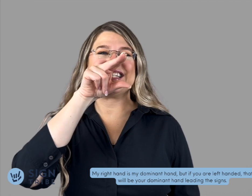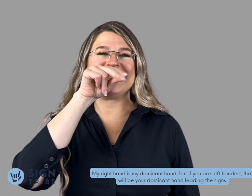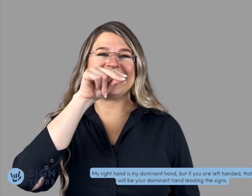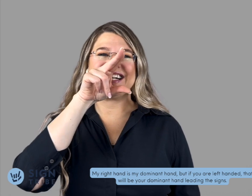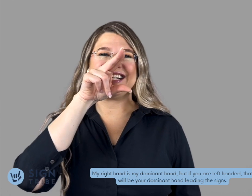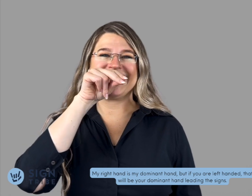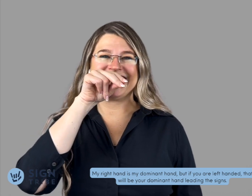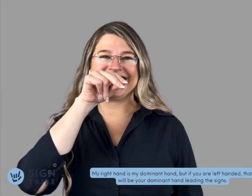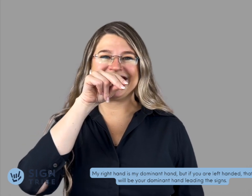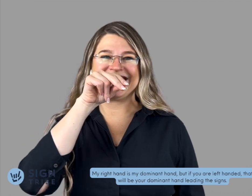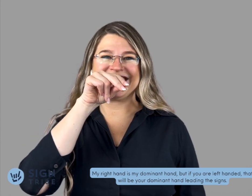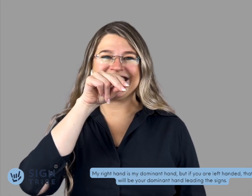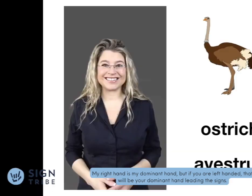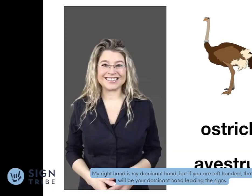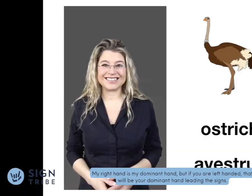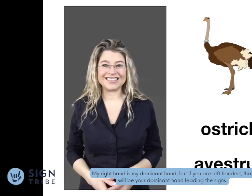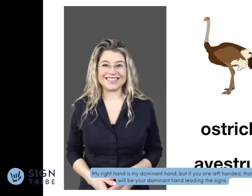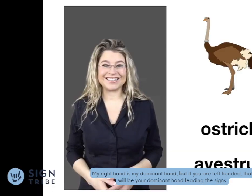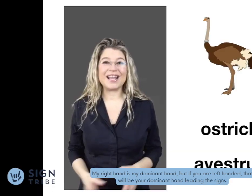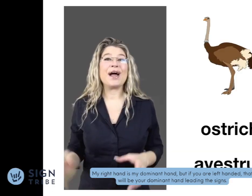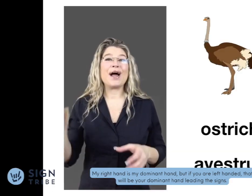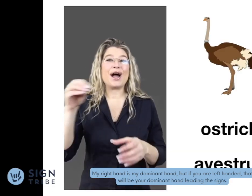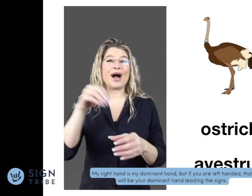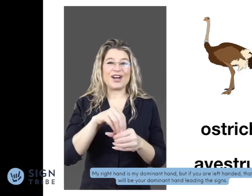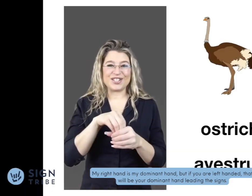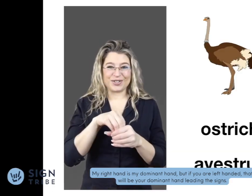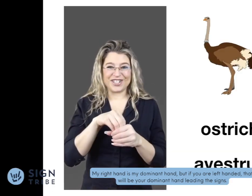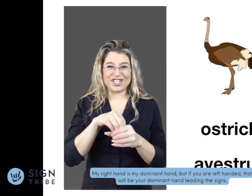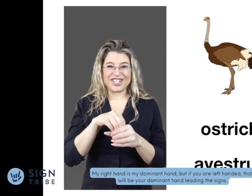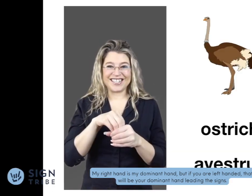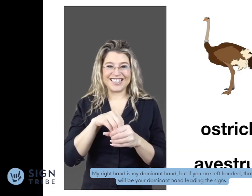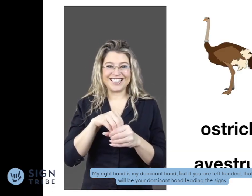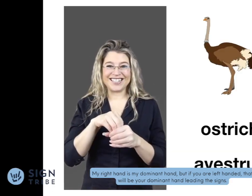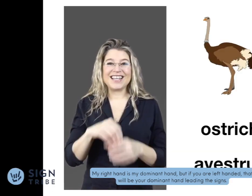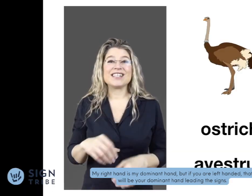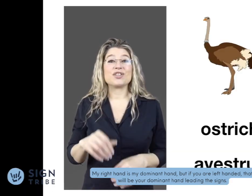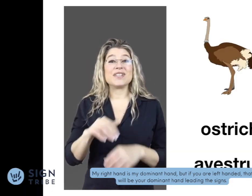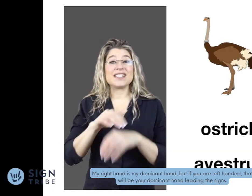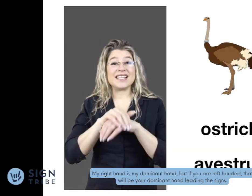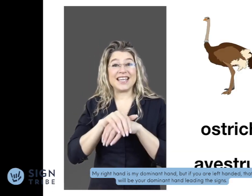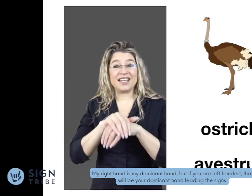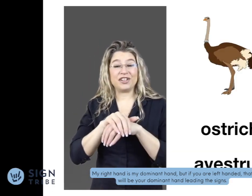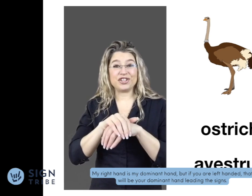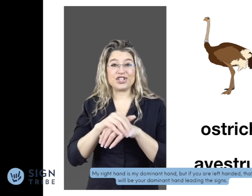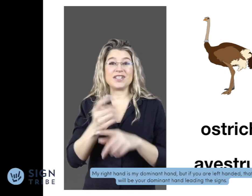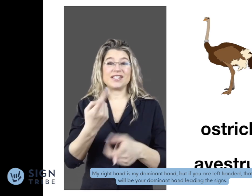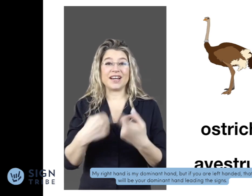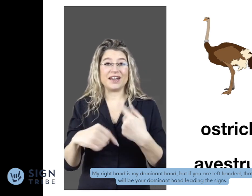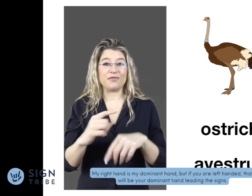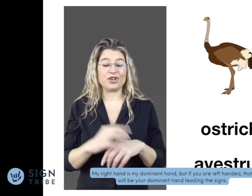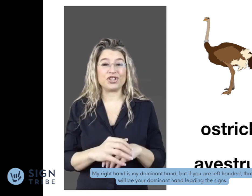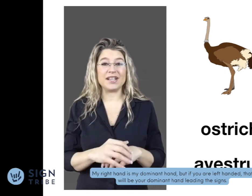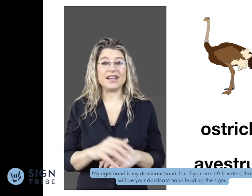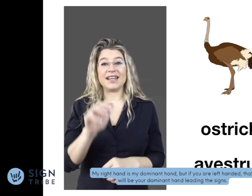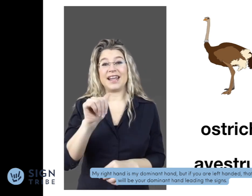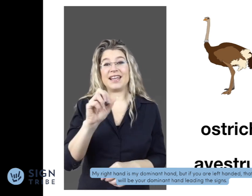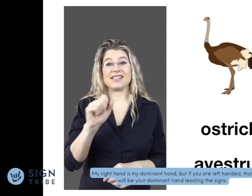Duck. Ostrich. So this is the English signed version in ASL.